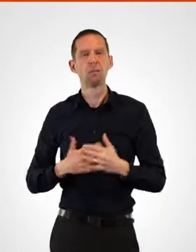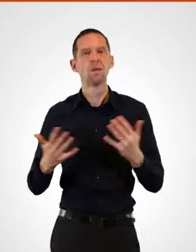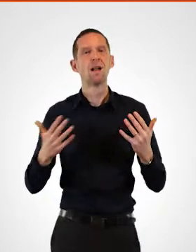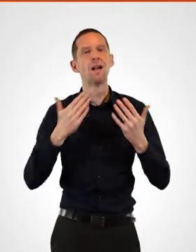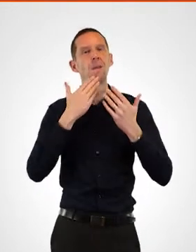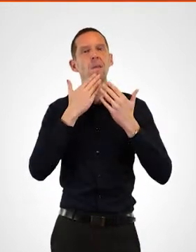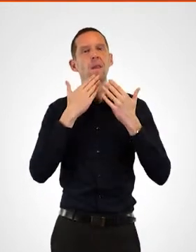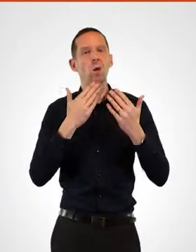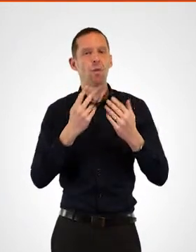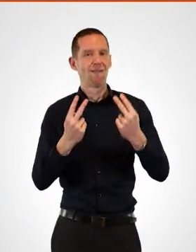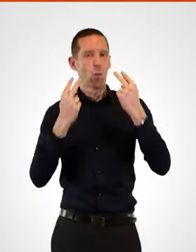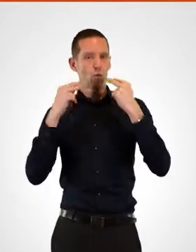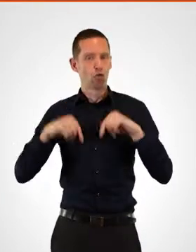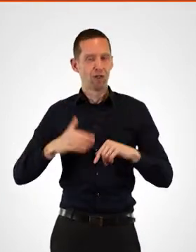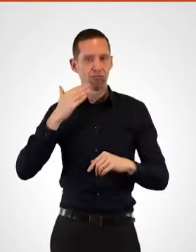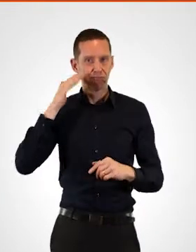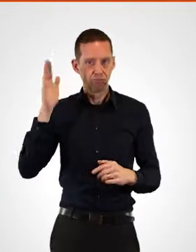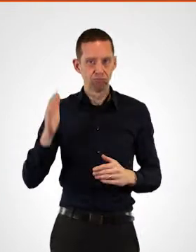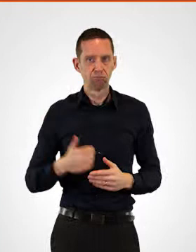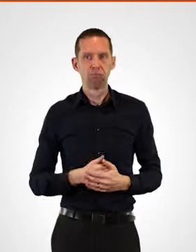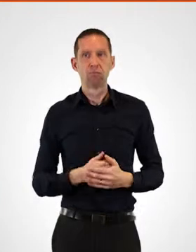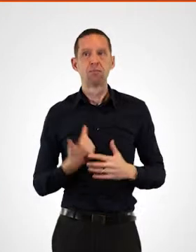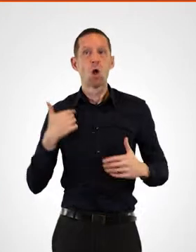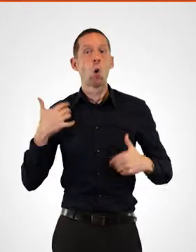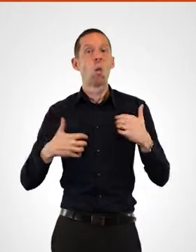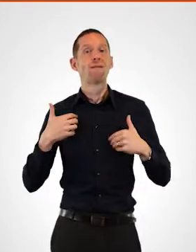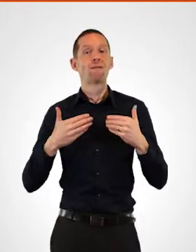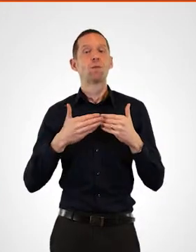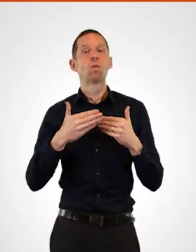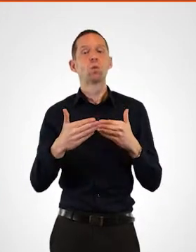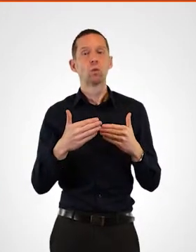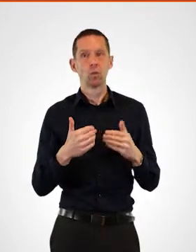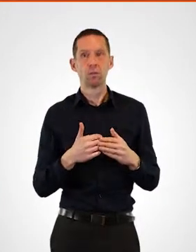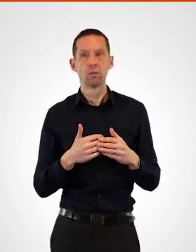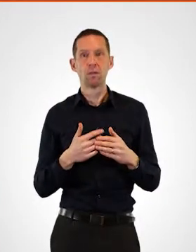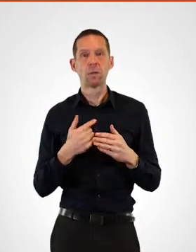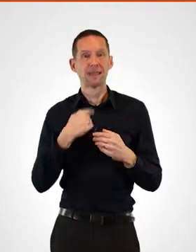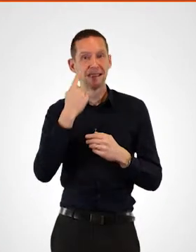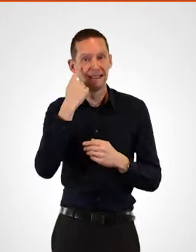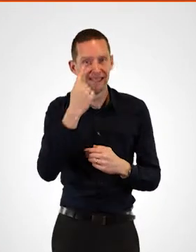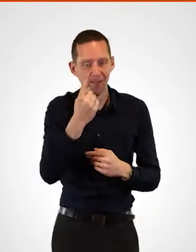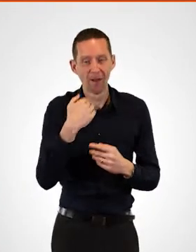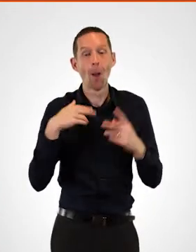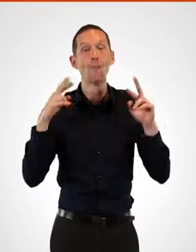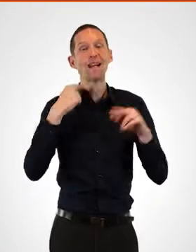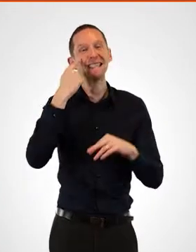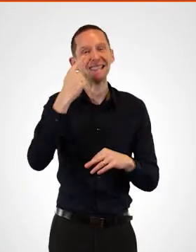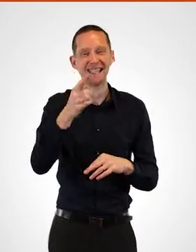Thank you for watching this lecture and I look forward to seeing you - well, I wish I could see you, but unfortunately I can't -